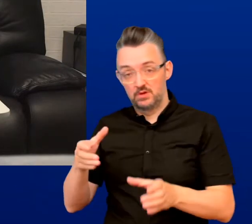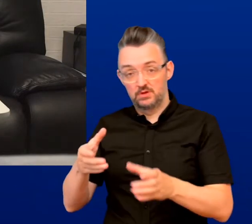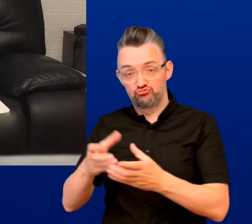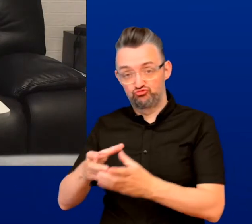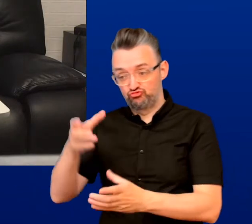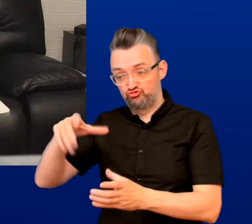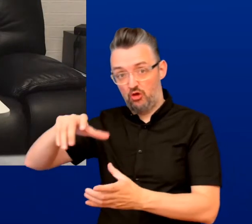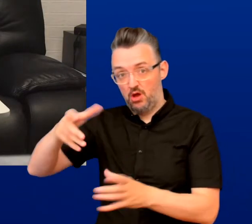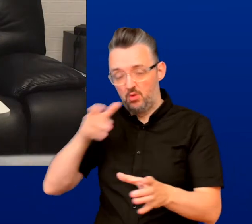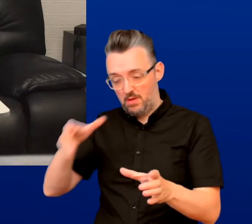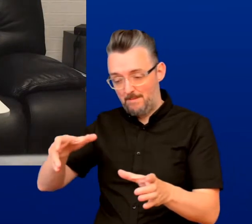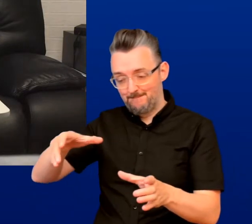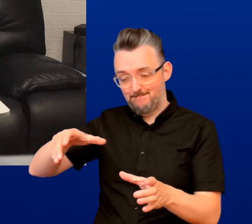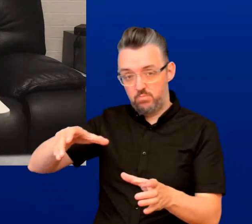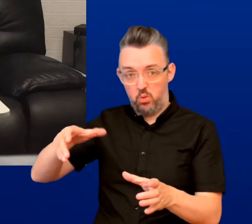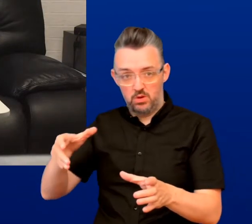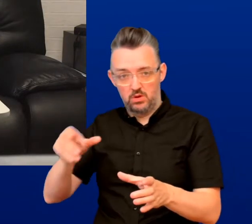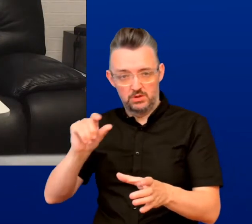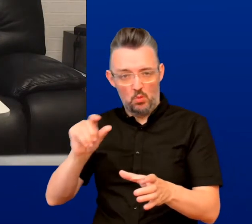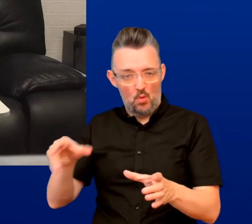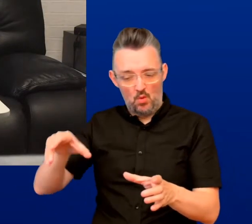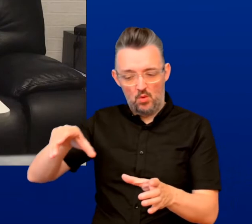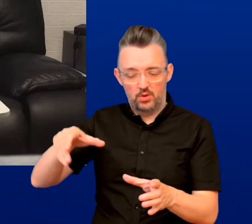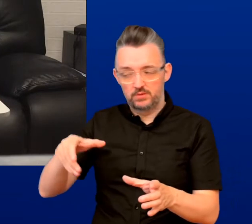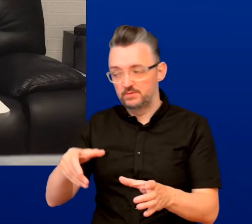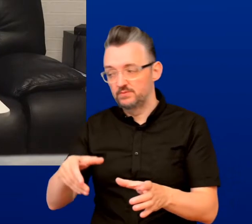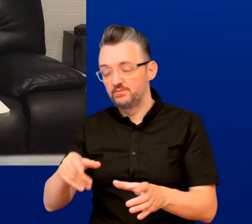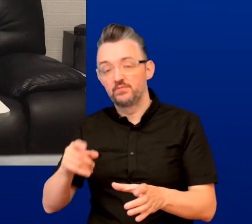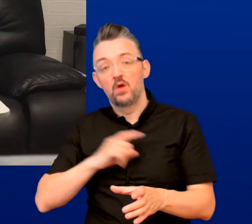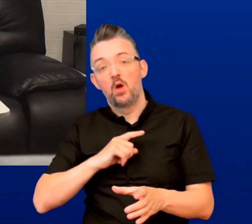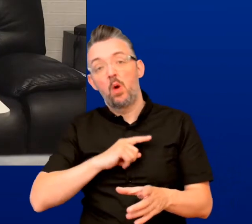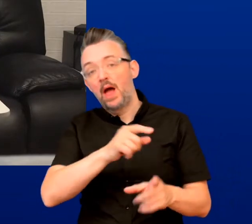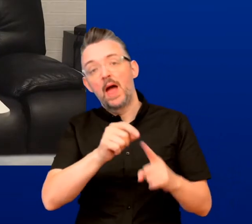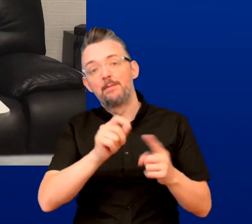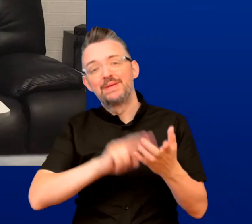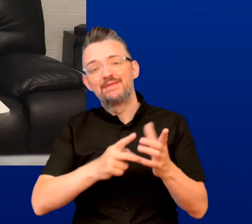The reason we don't just use the P.V.A straight from the jar is because you